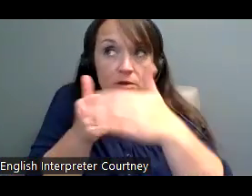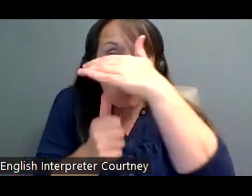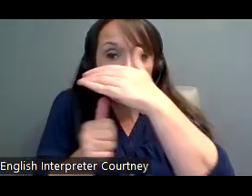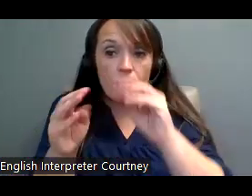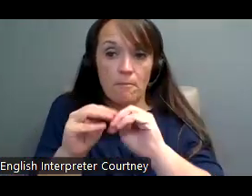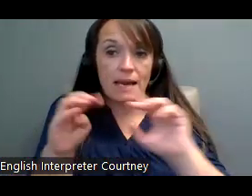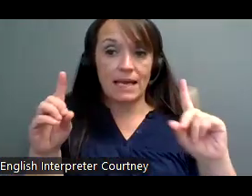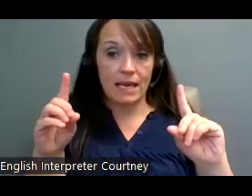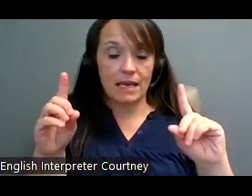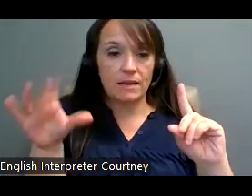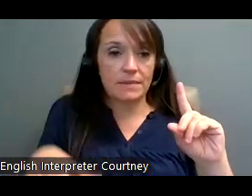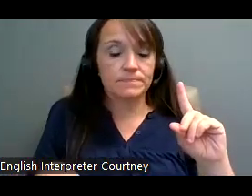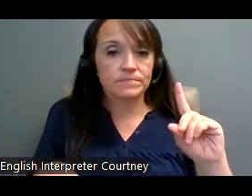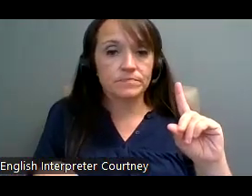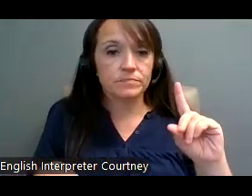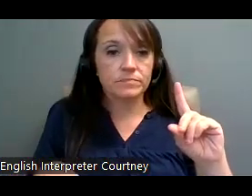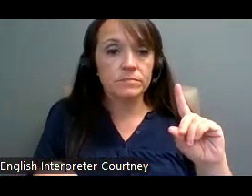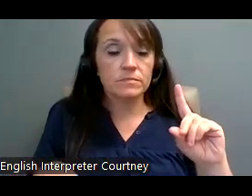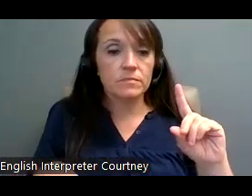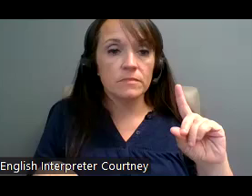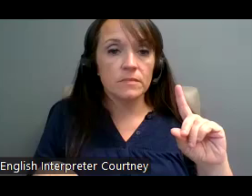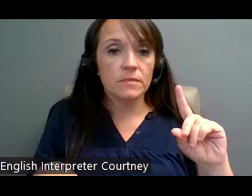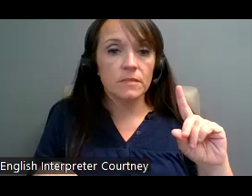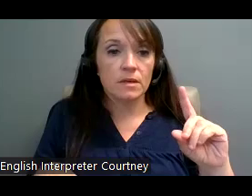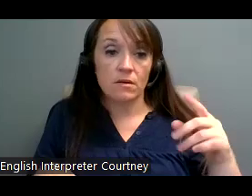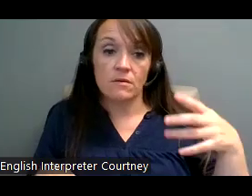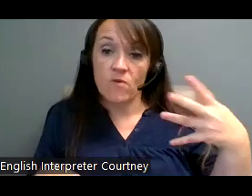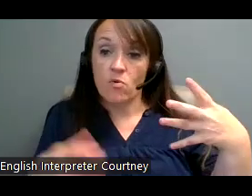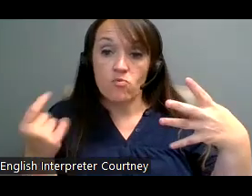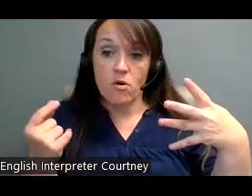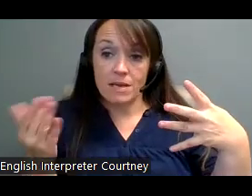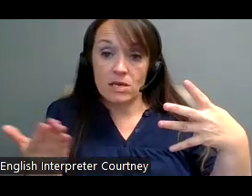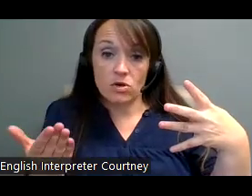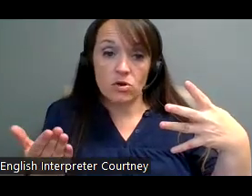Alright, the waivers that the HHS operates our Community Choices waiver, what used to be called